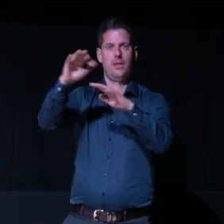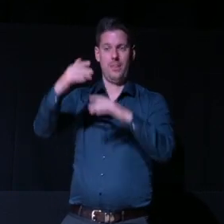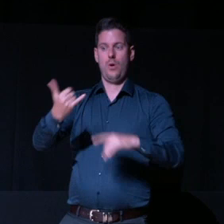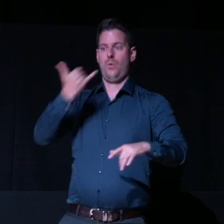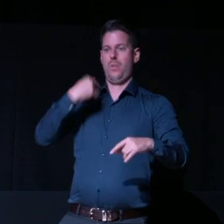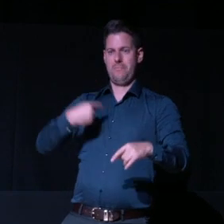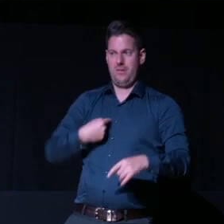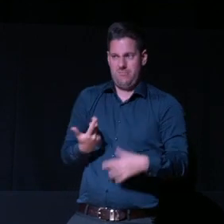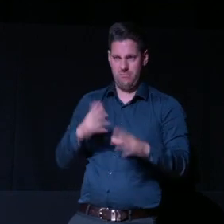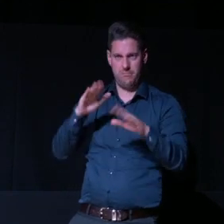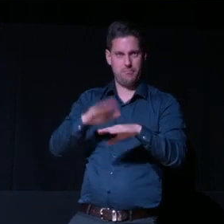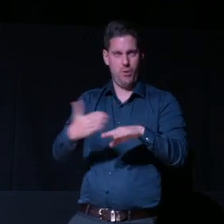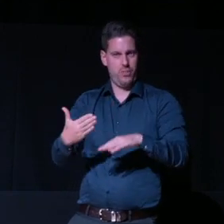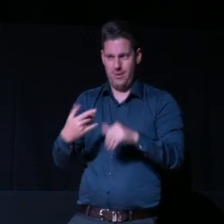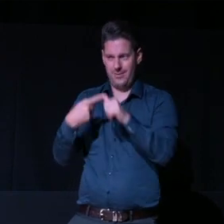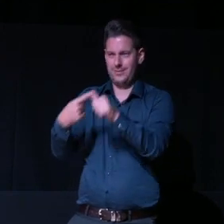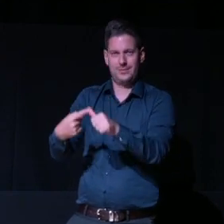don't really want to say anything so I don't respond to anything. And then this is, this